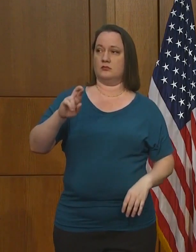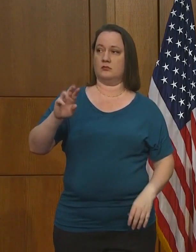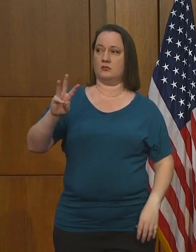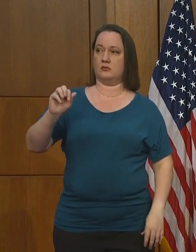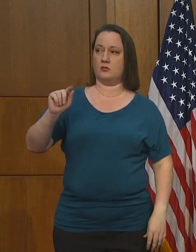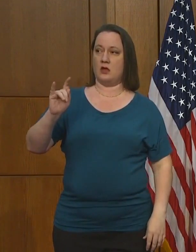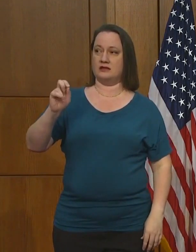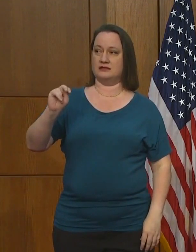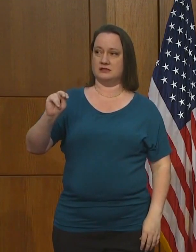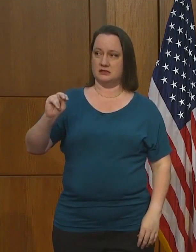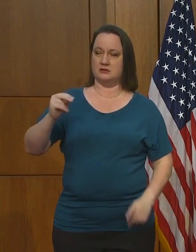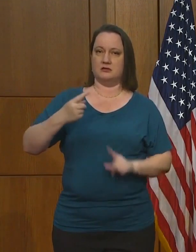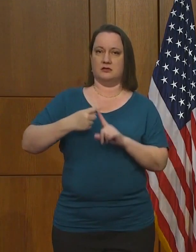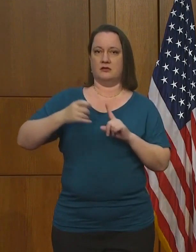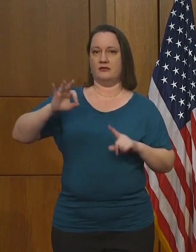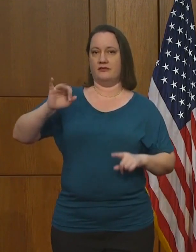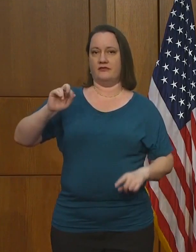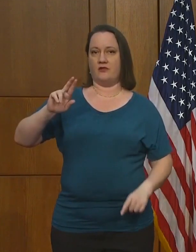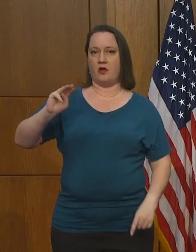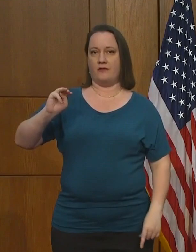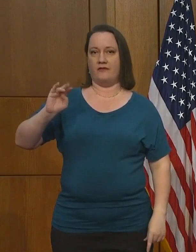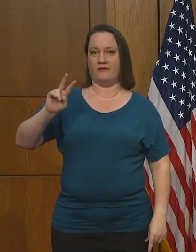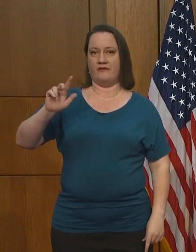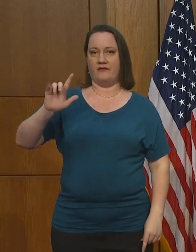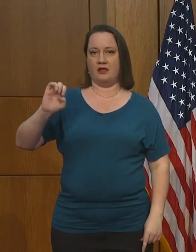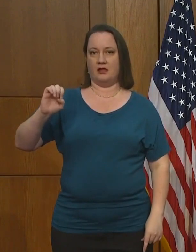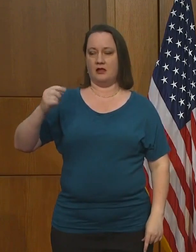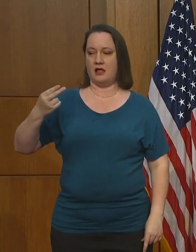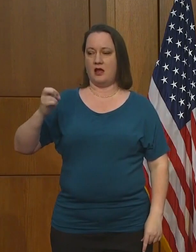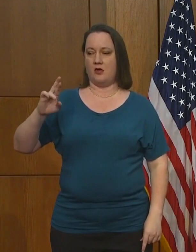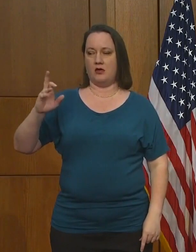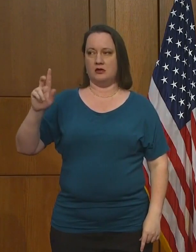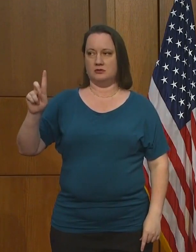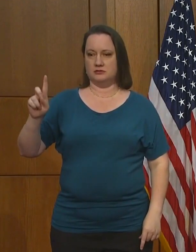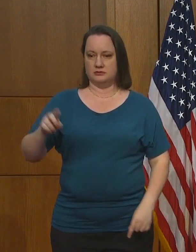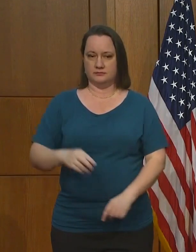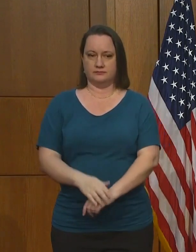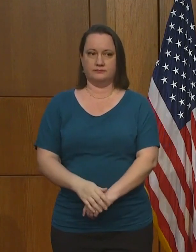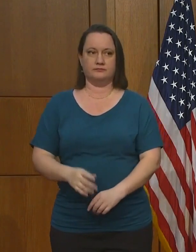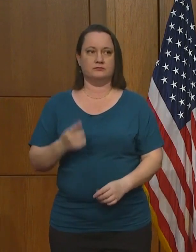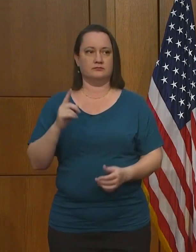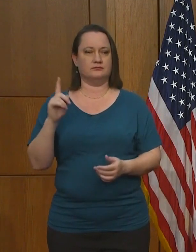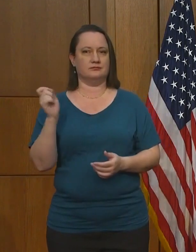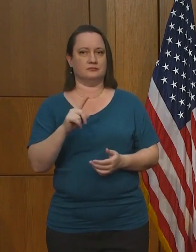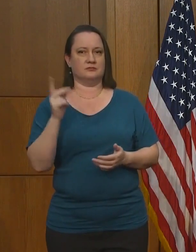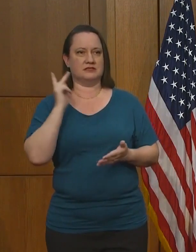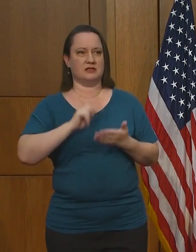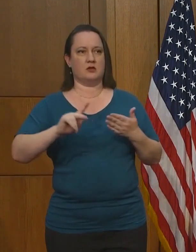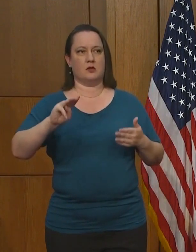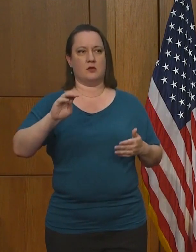QUESTION WILL BE FROM ROGER WATSON WITH THE FARM BILL